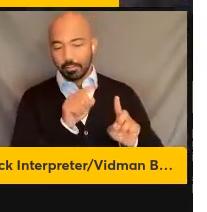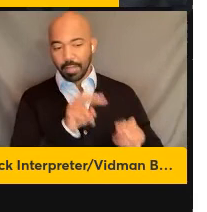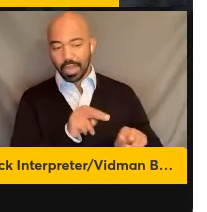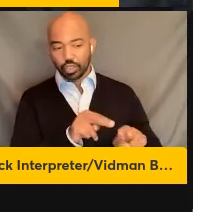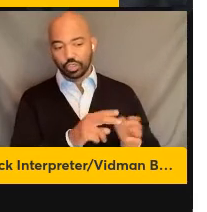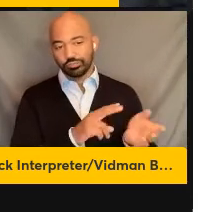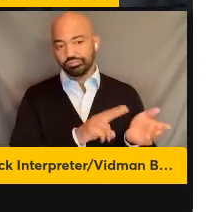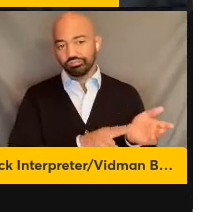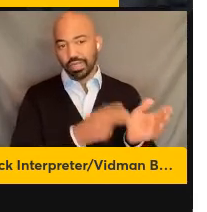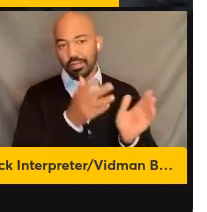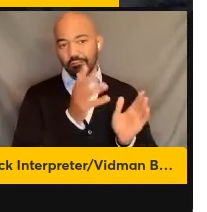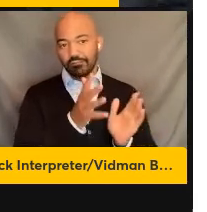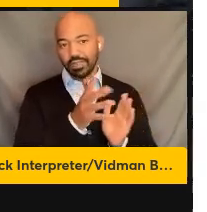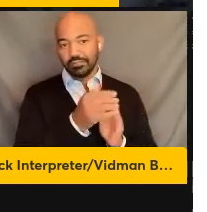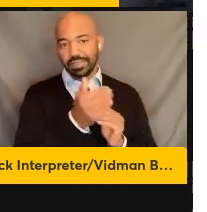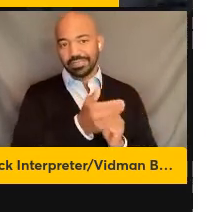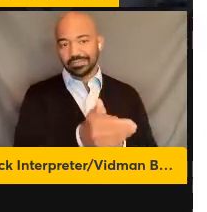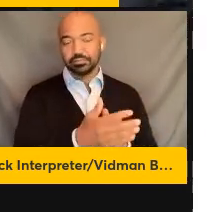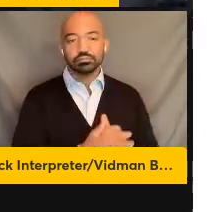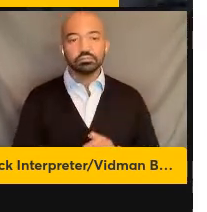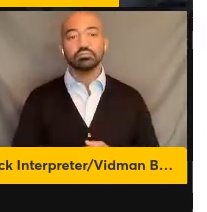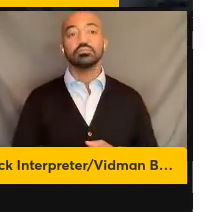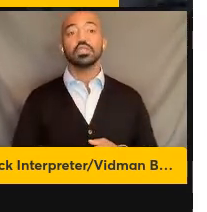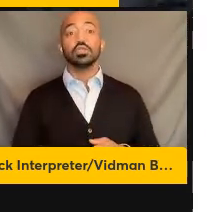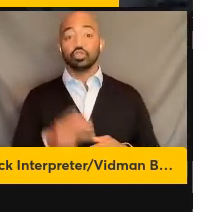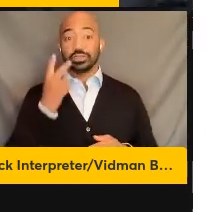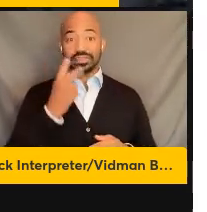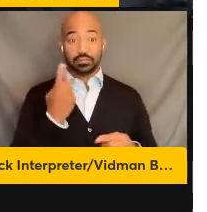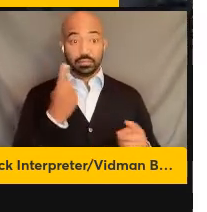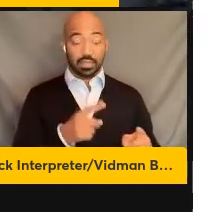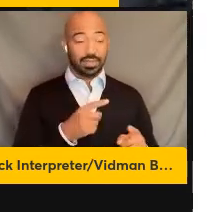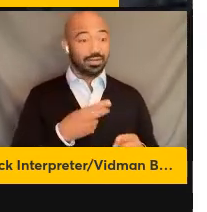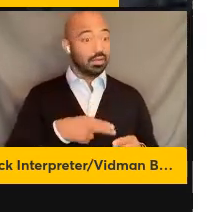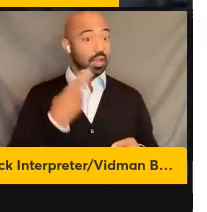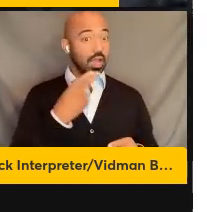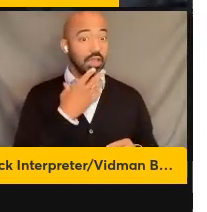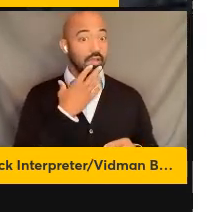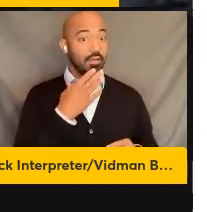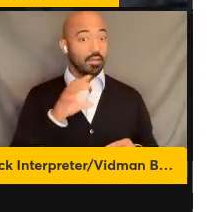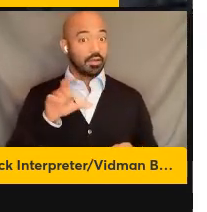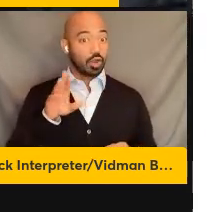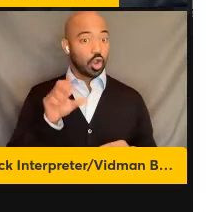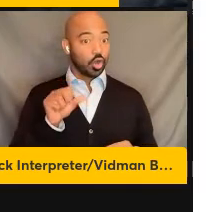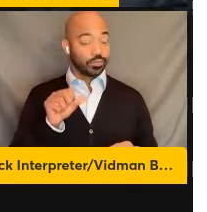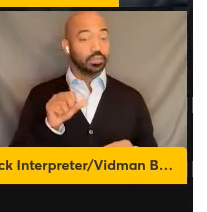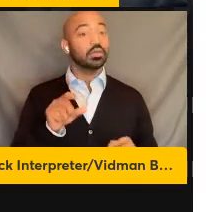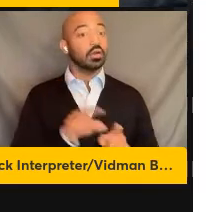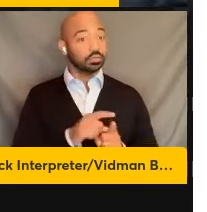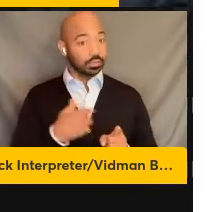lavage. And so what you can see here is that the animals fed the high carb diet, which again show an increased expression of